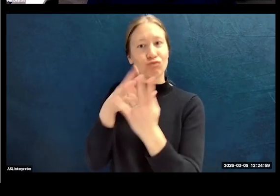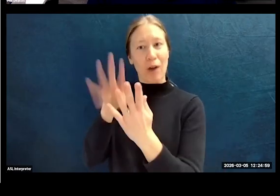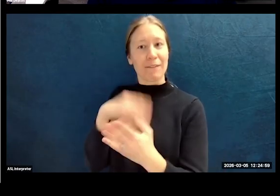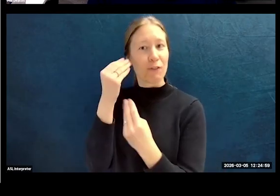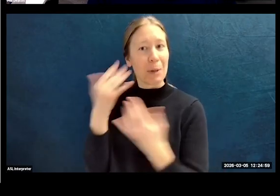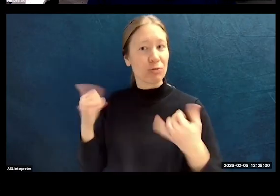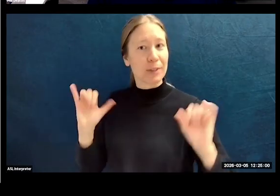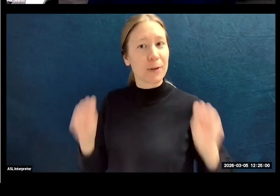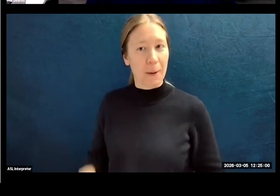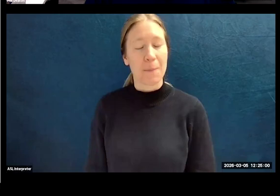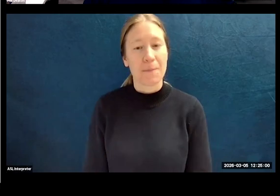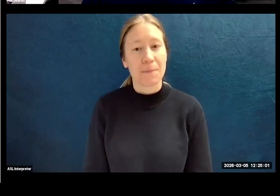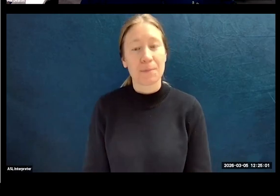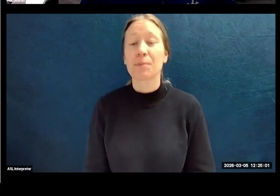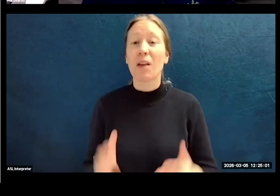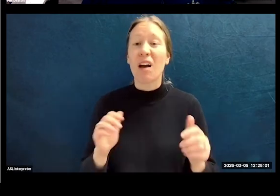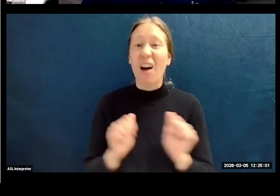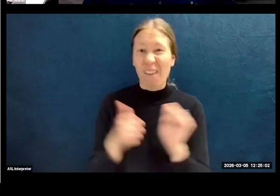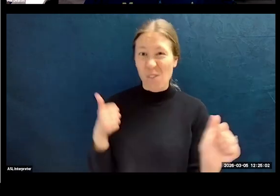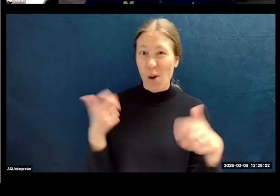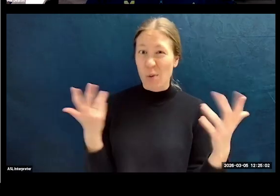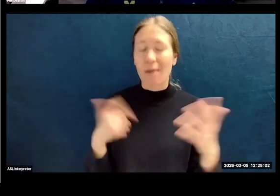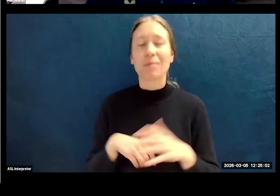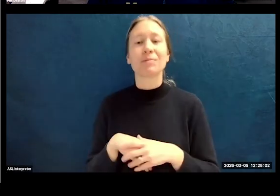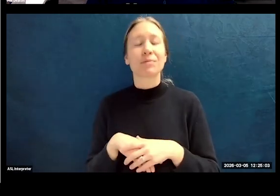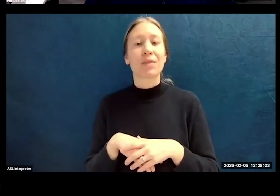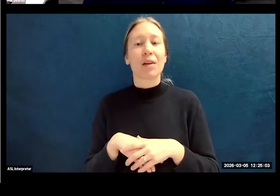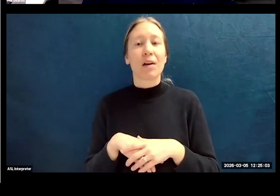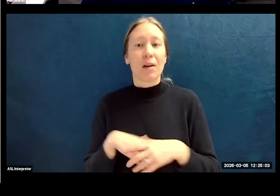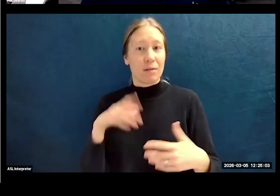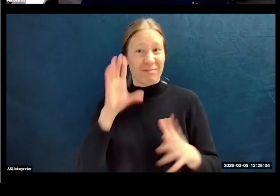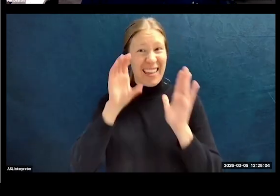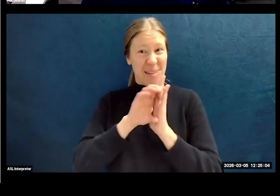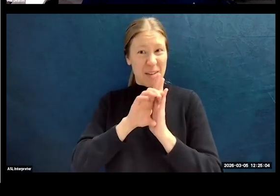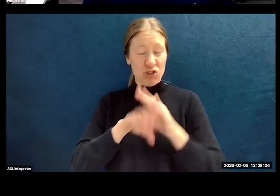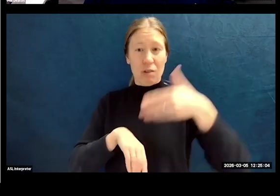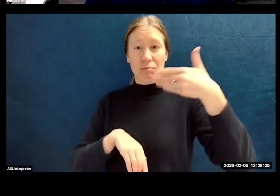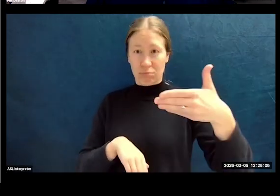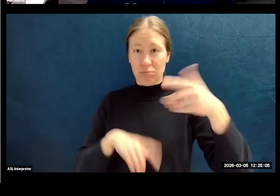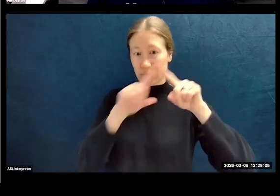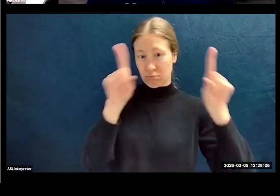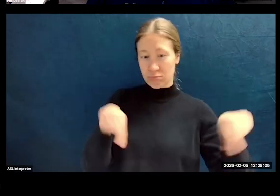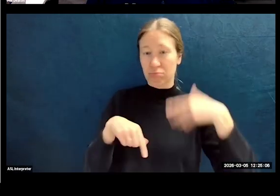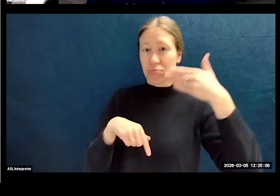So, also you should avoid placing images behind text. Variations in color across an image mean